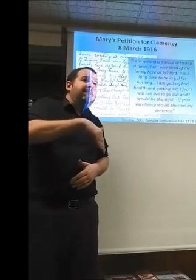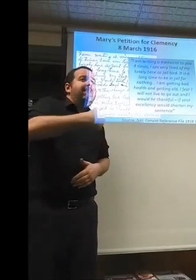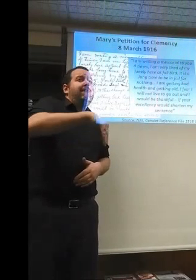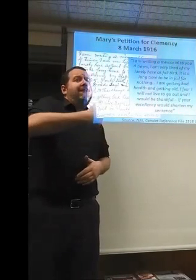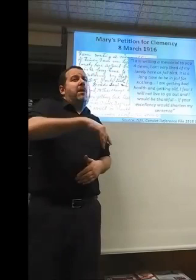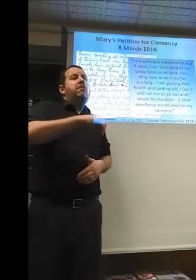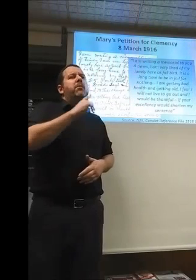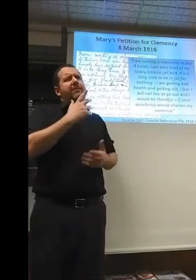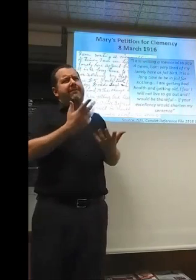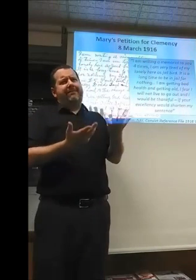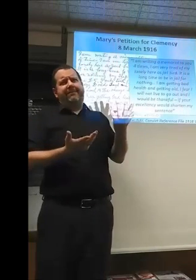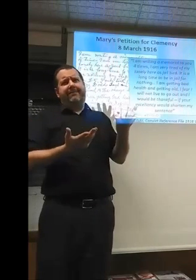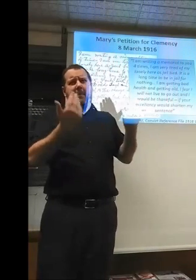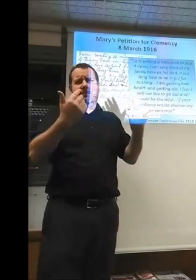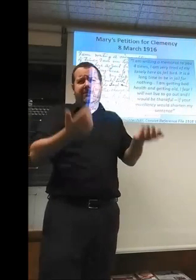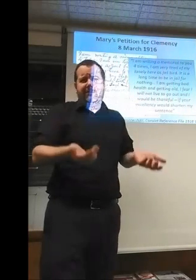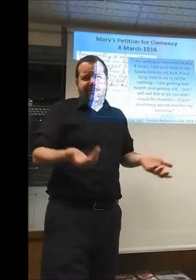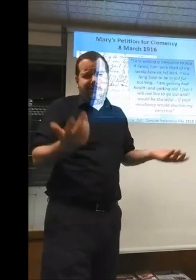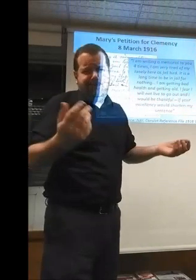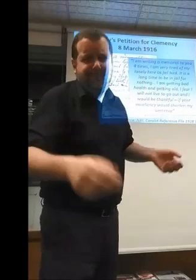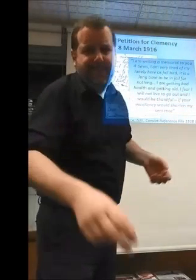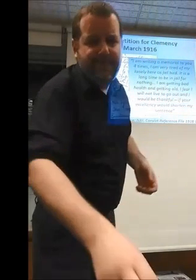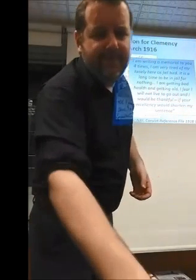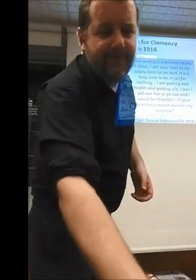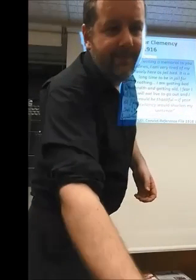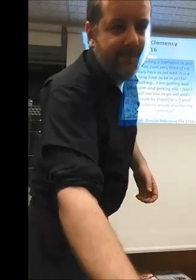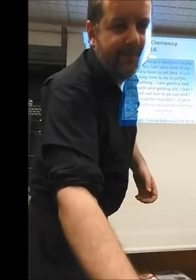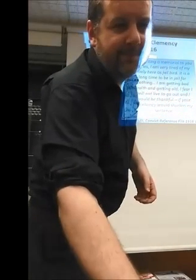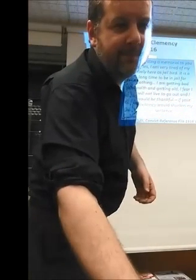I really didn’t know what happened to Johanna after the workhouse, I did a lot of research